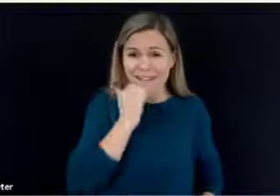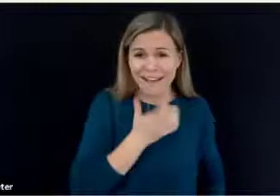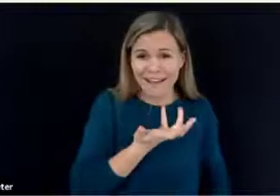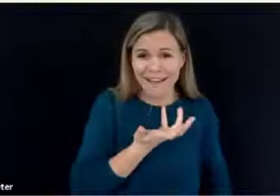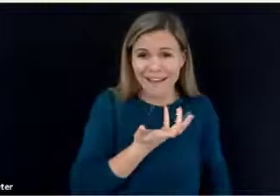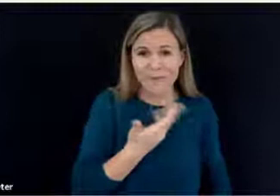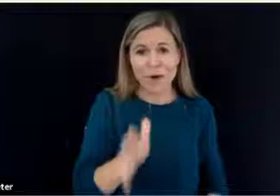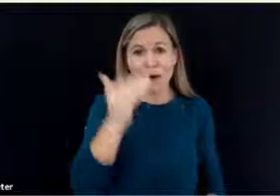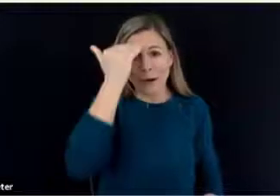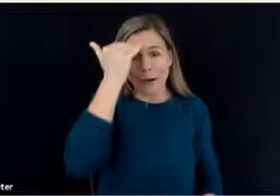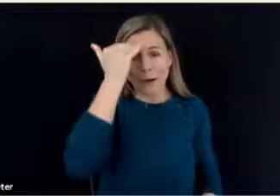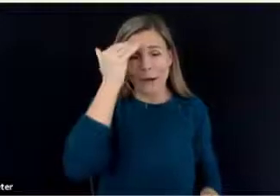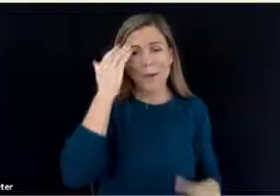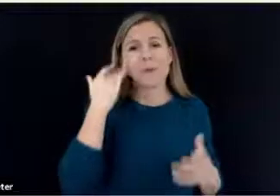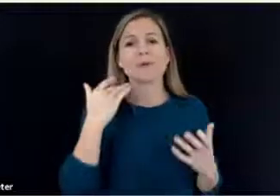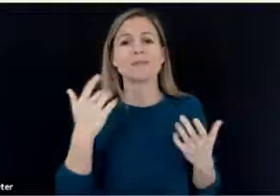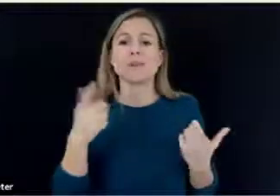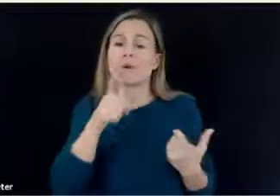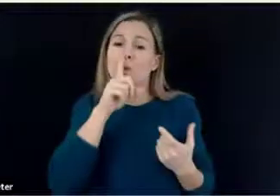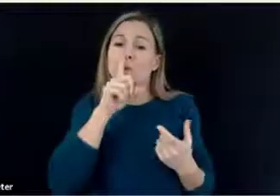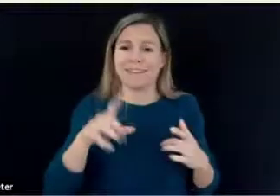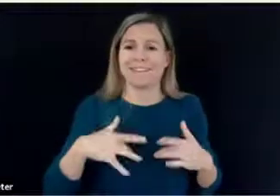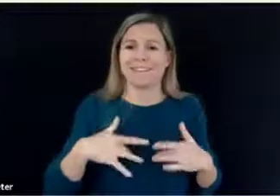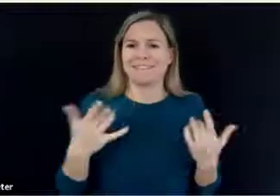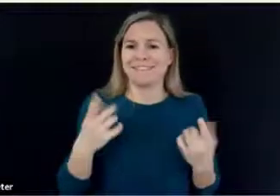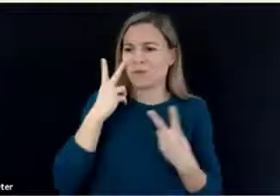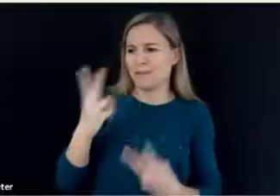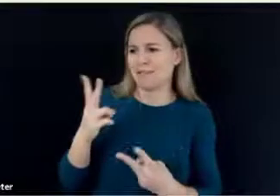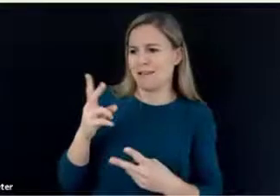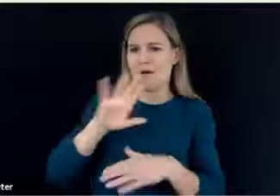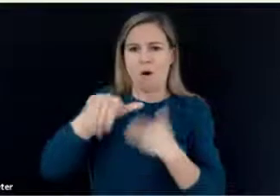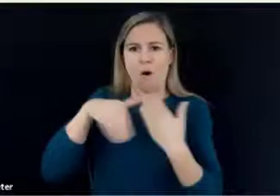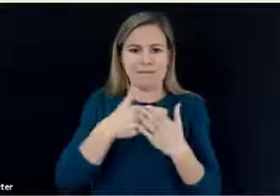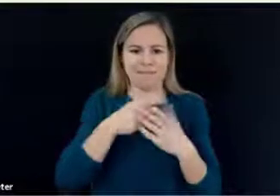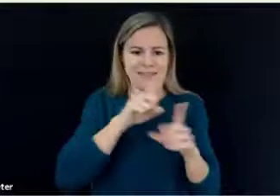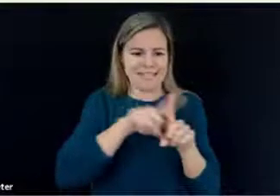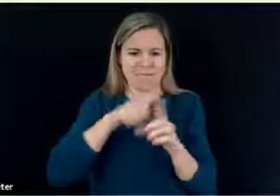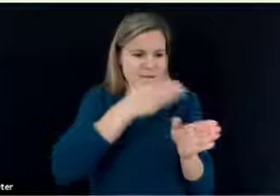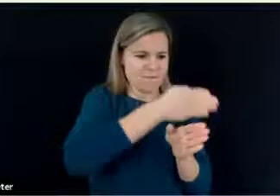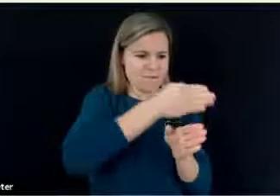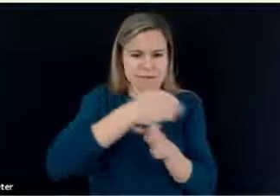And so, it's really been exciting to watch the professionals come together and just see all these different pieces